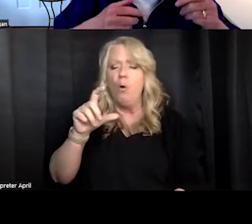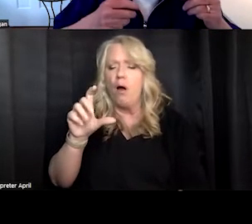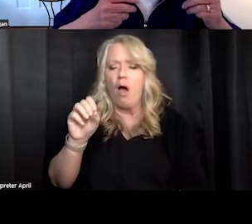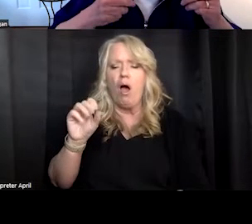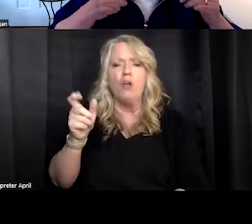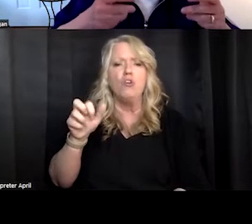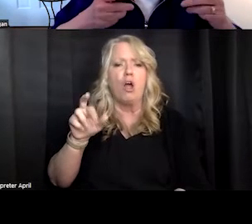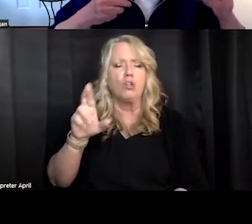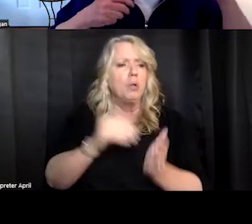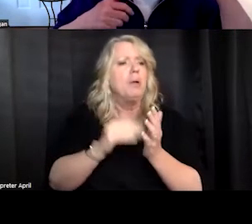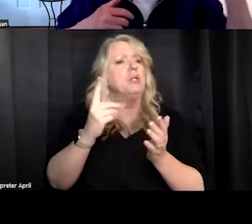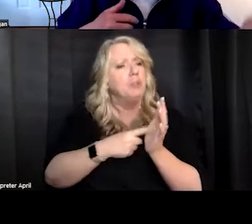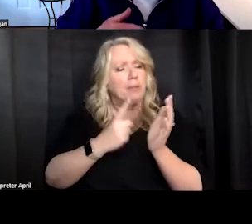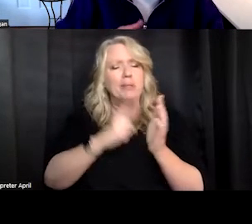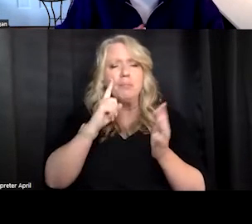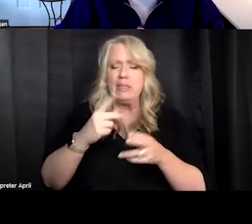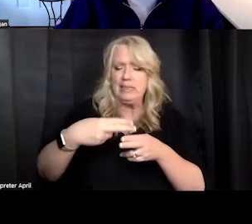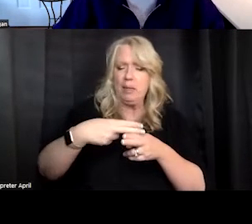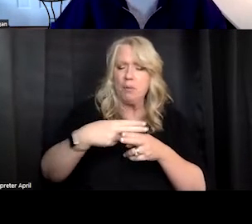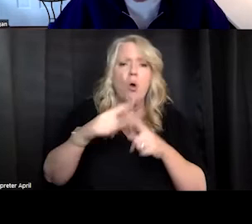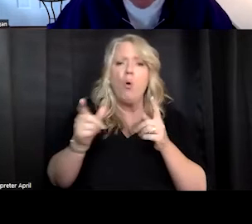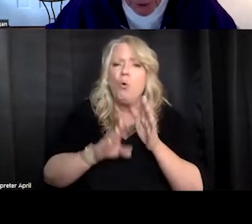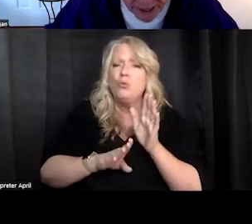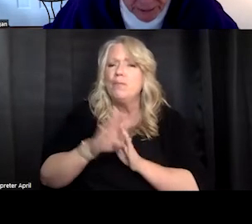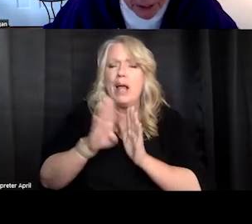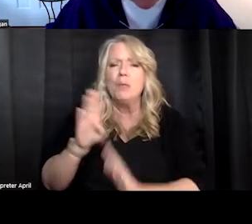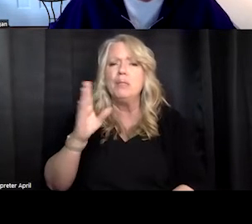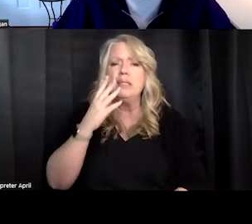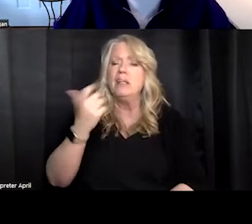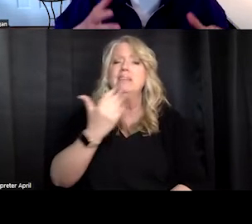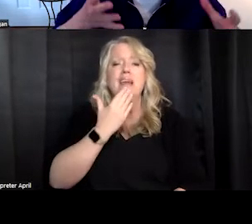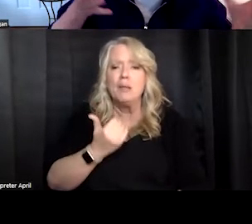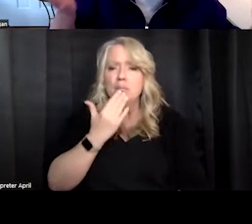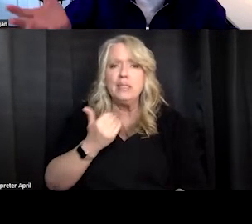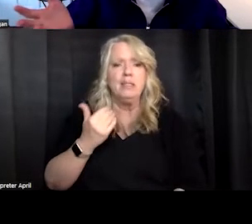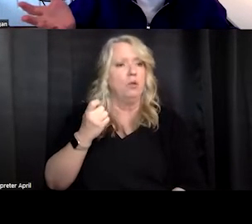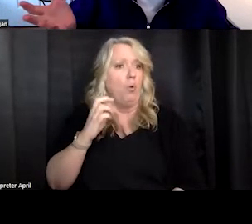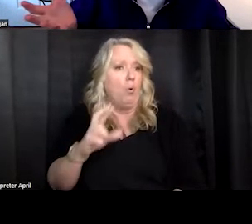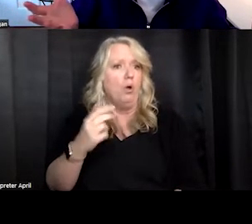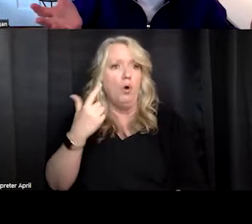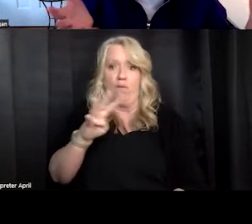, DYSKINESIA, A CRISIS, SO THOUGH IS IS